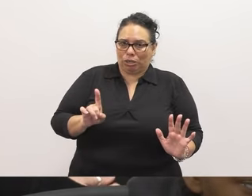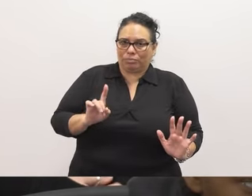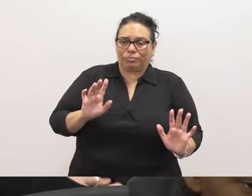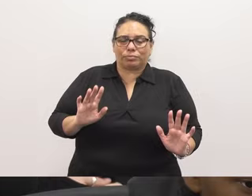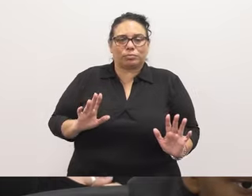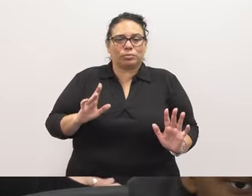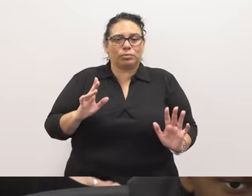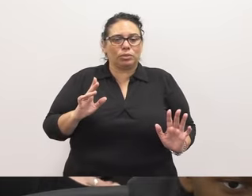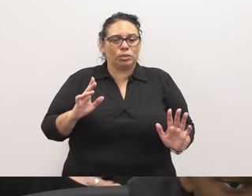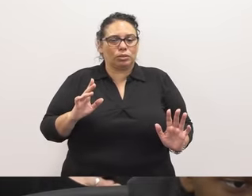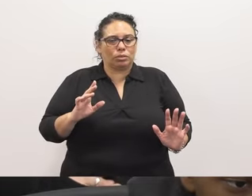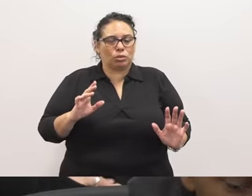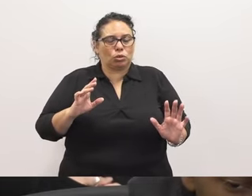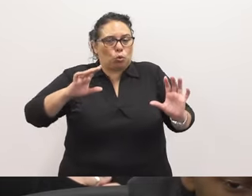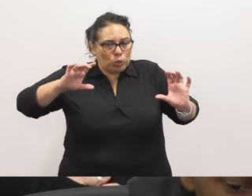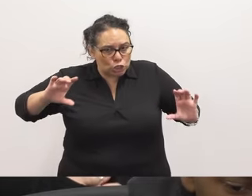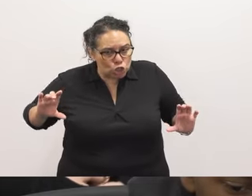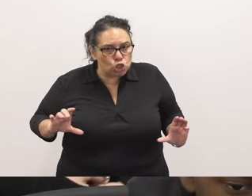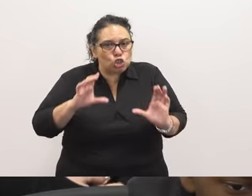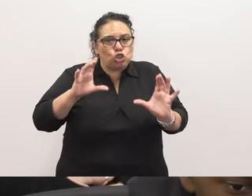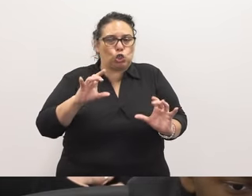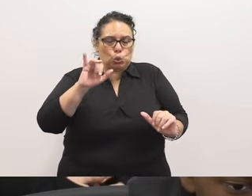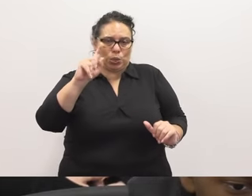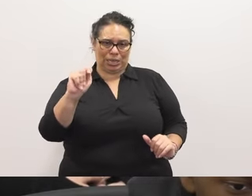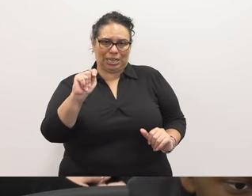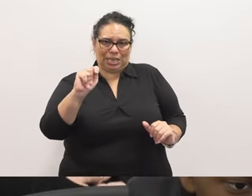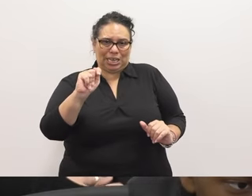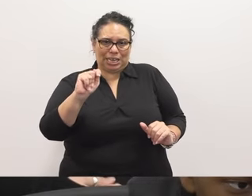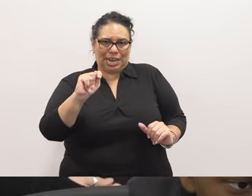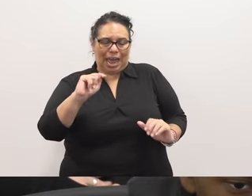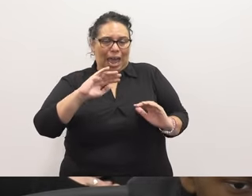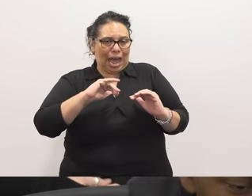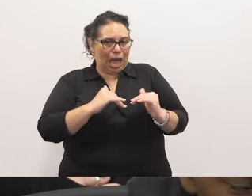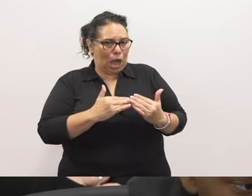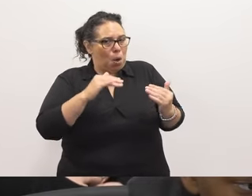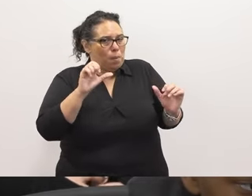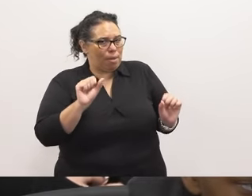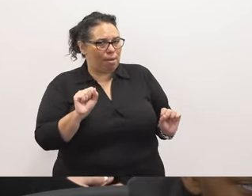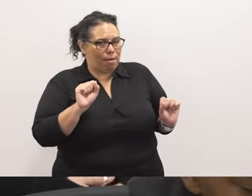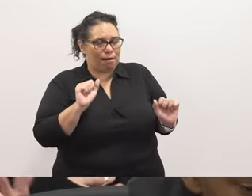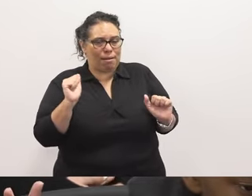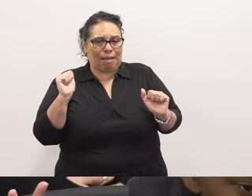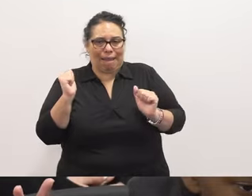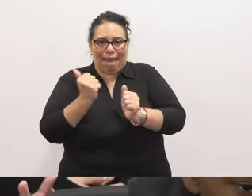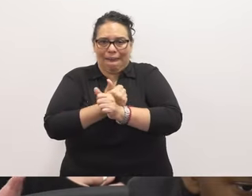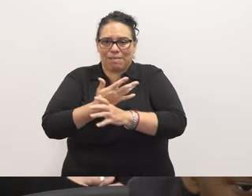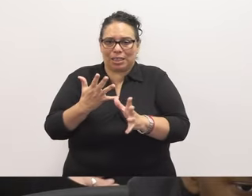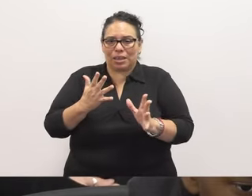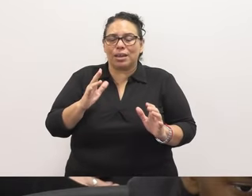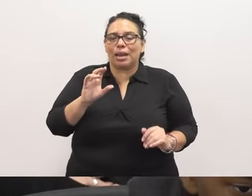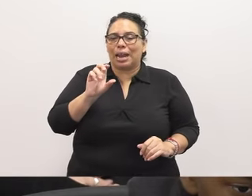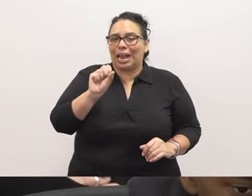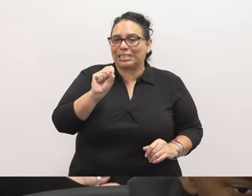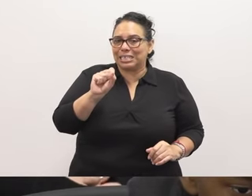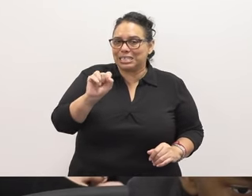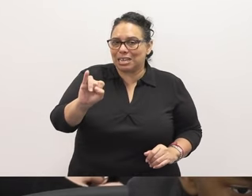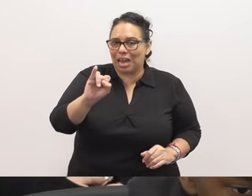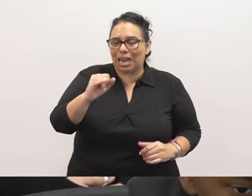but we haven't been doing it the way we really know we can. So I think all of those pieces together. And then SSI, we're now three years in,